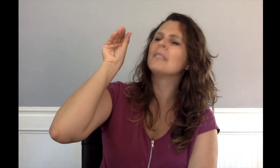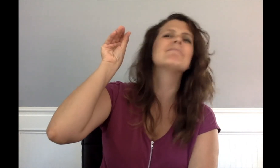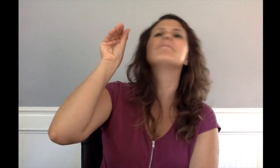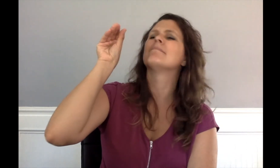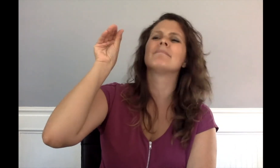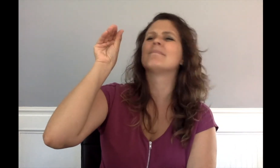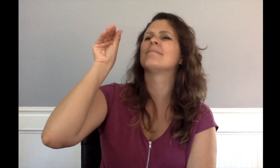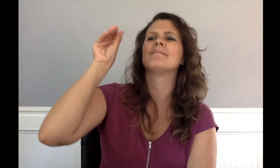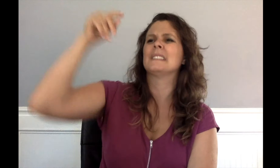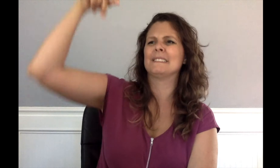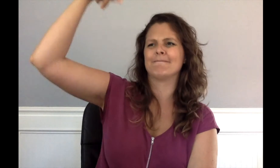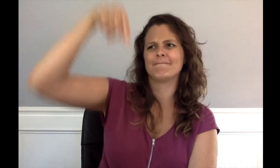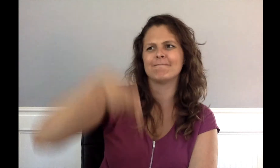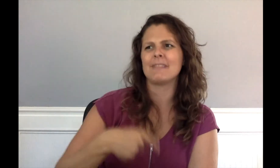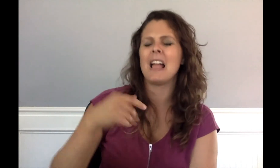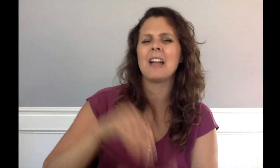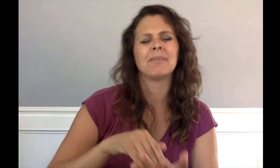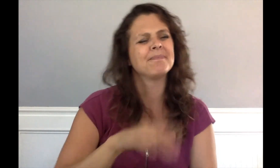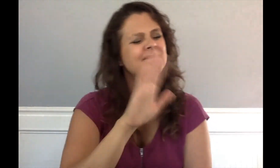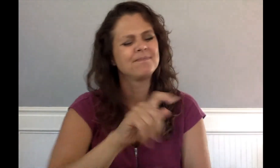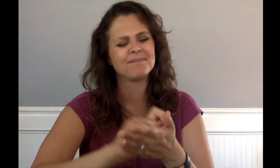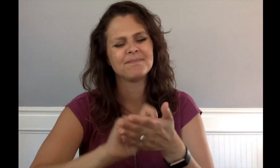She pulled it out again and came down.